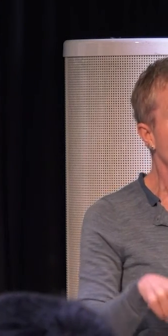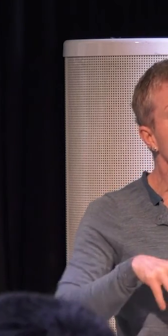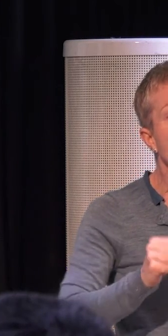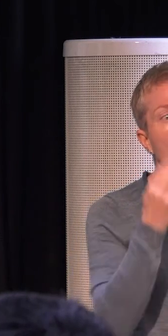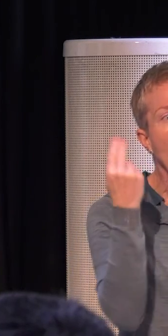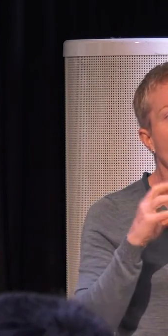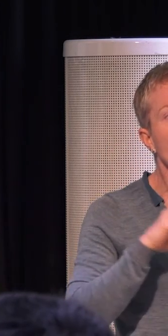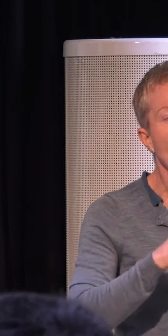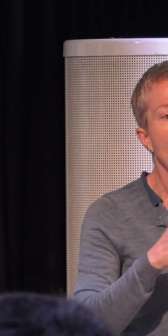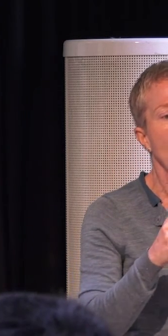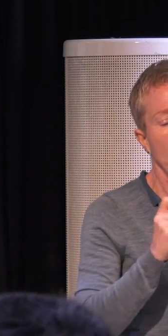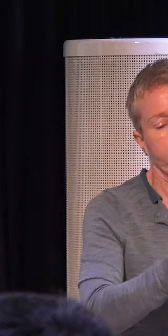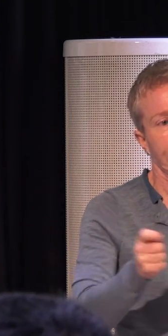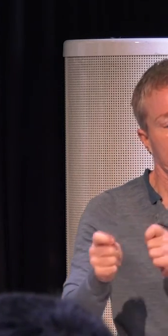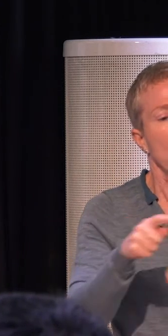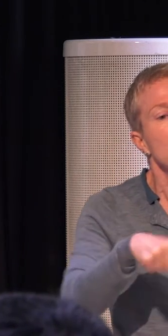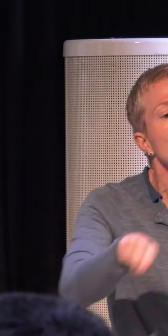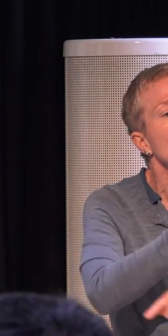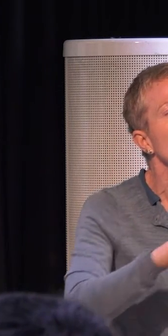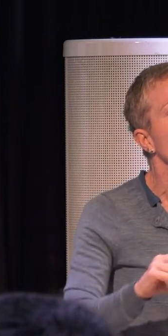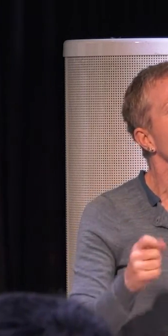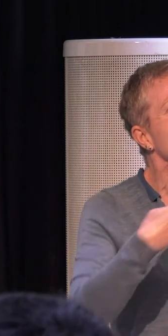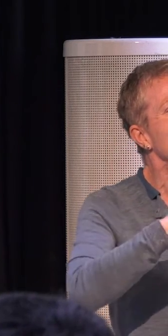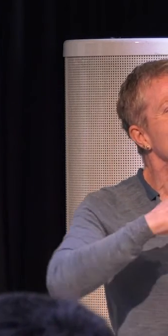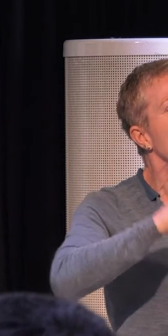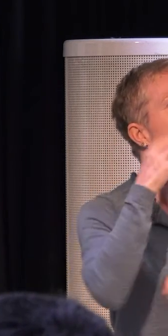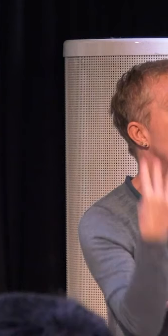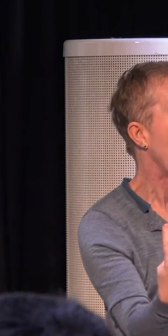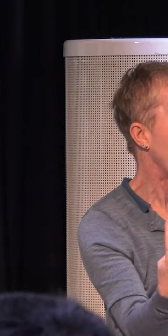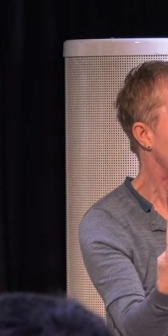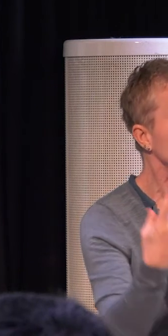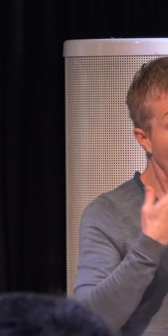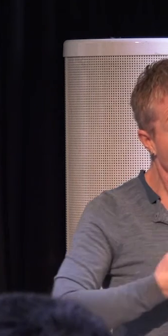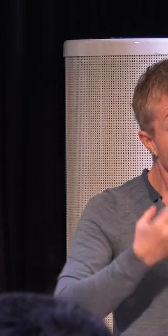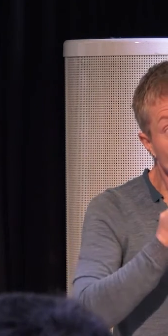to our Key Stage 4 pupils. This means inspired sessions for older pupils,